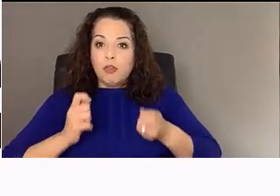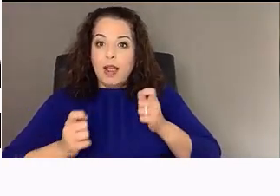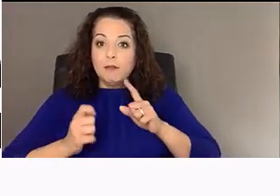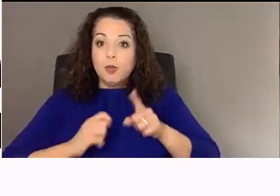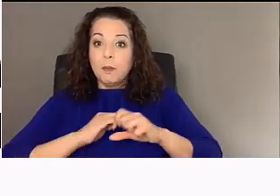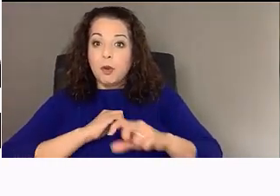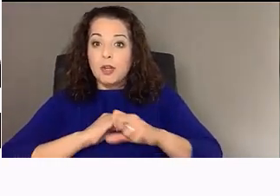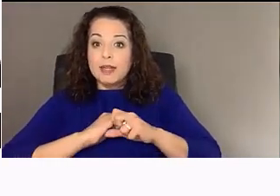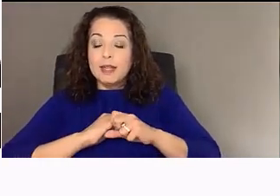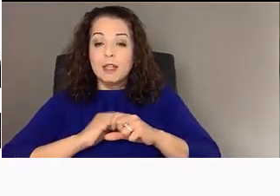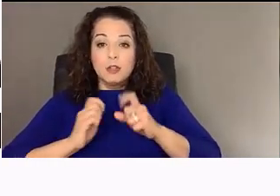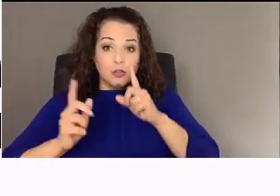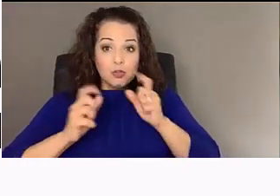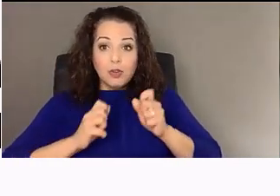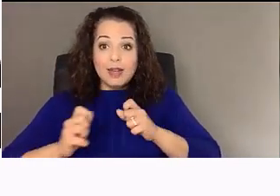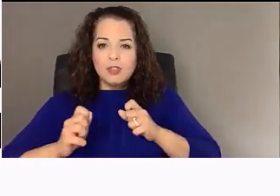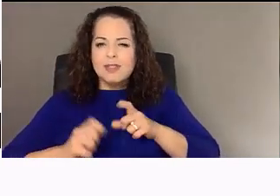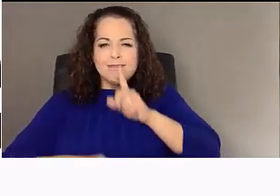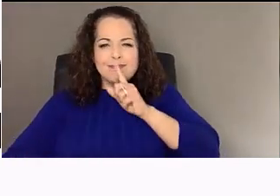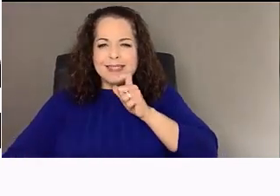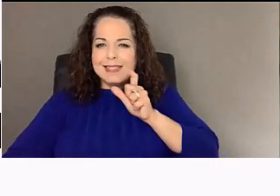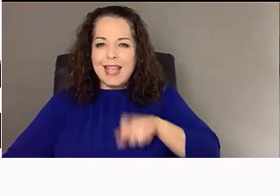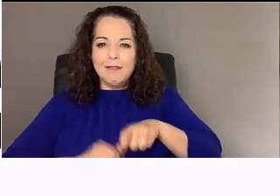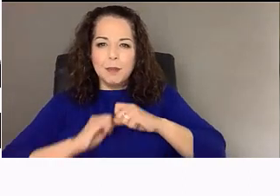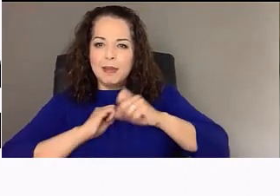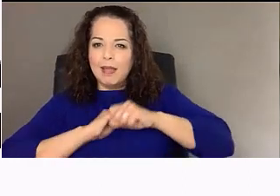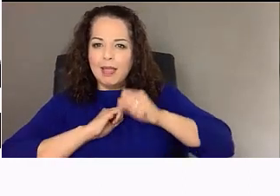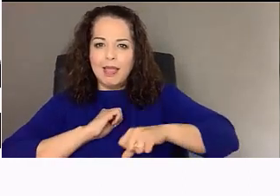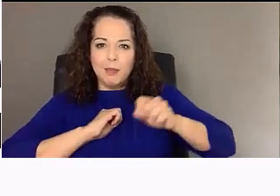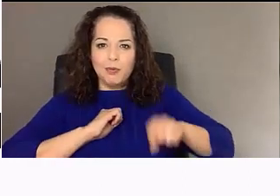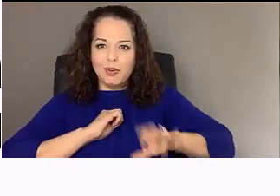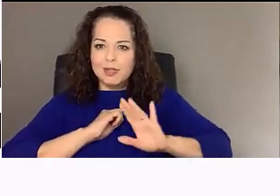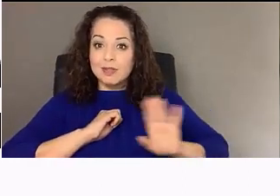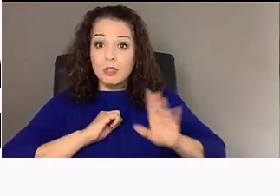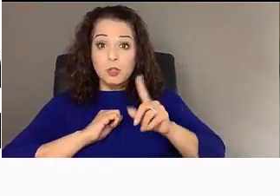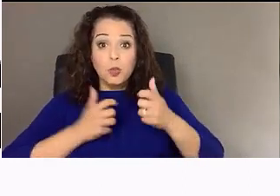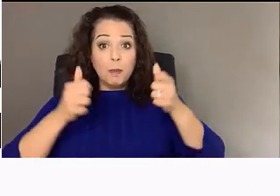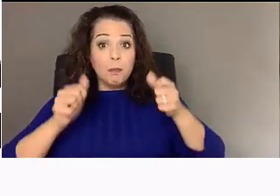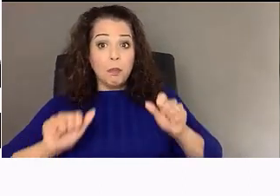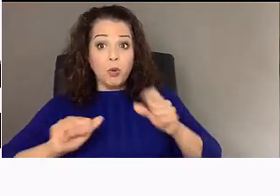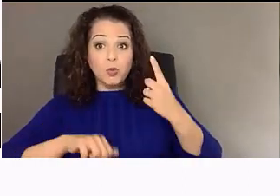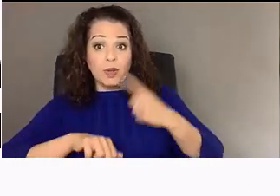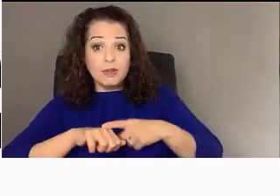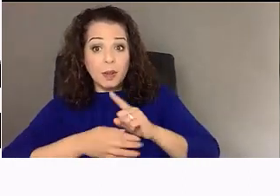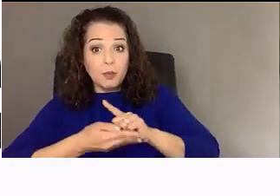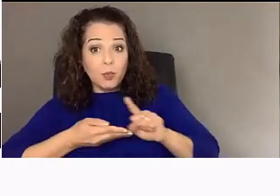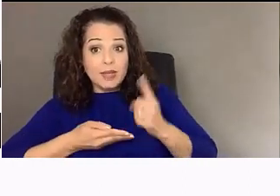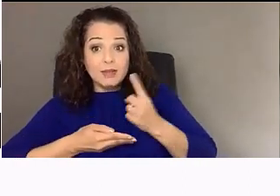This doesn't need to be very elaborate. Are you going to post once a week on something that's exciting and new?